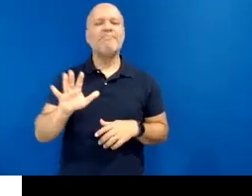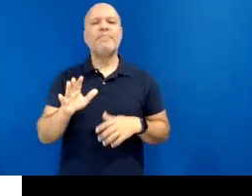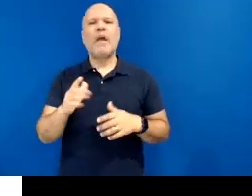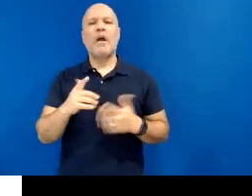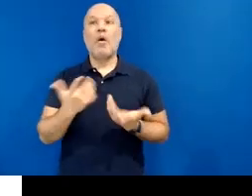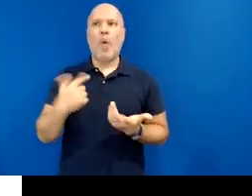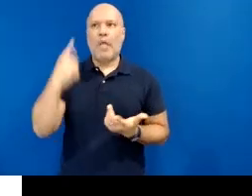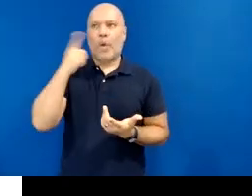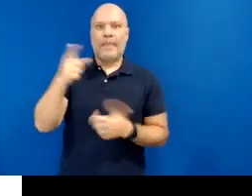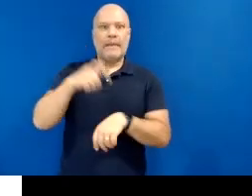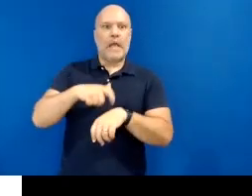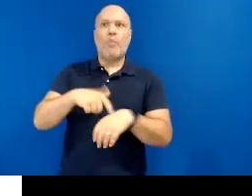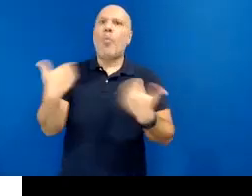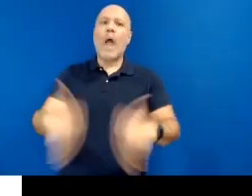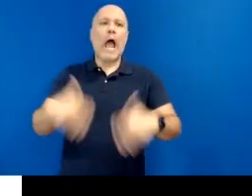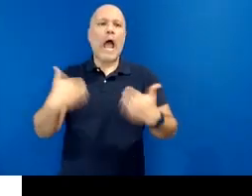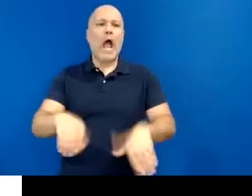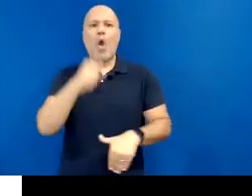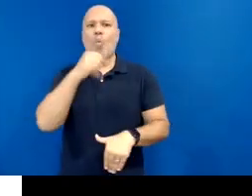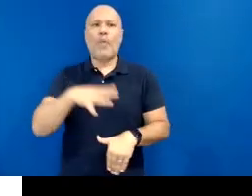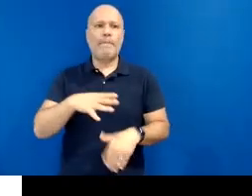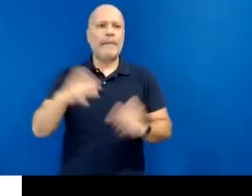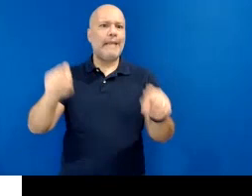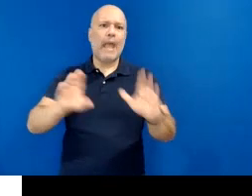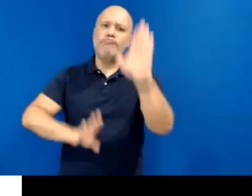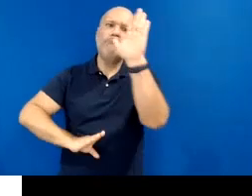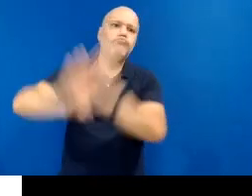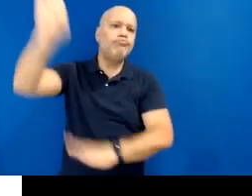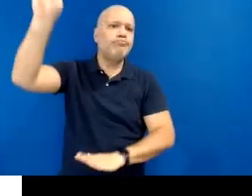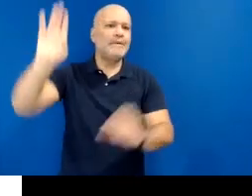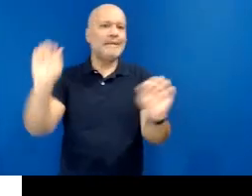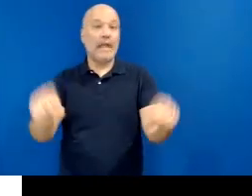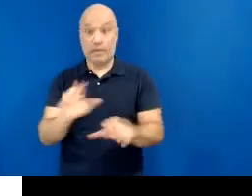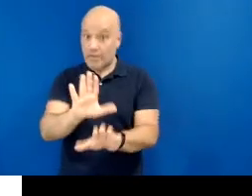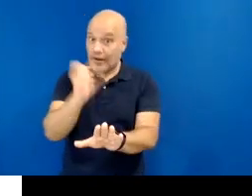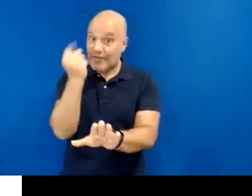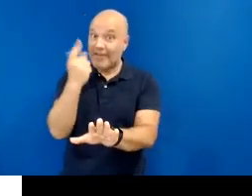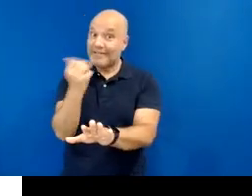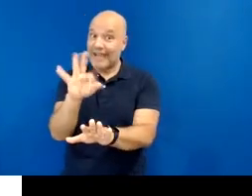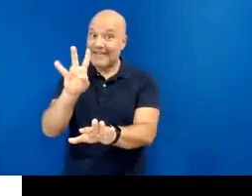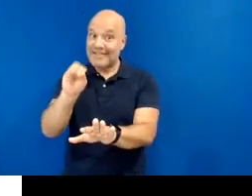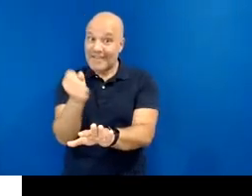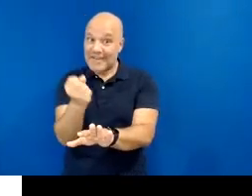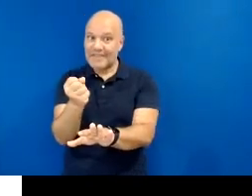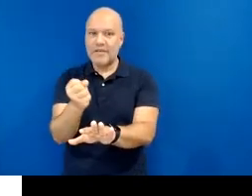have every possibility for them this 1970s, right? You look back on then and say, oh, no, right.